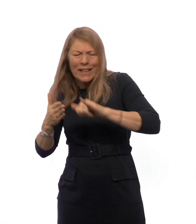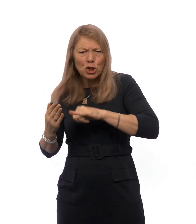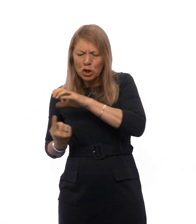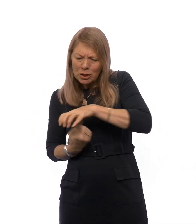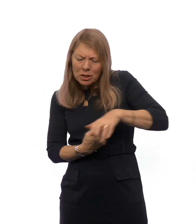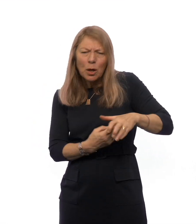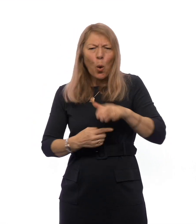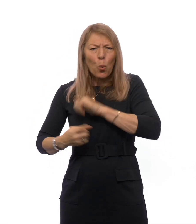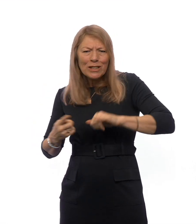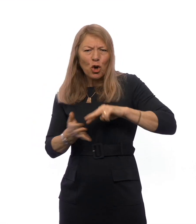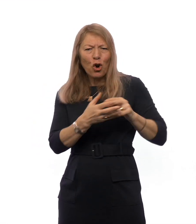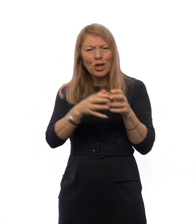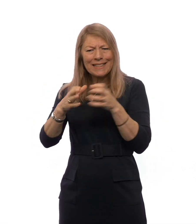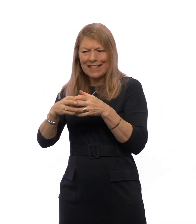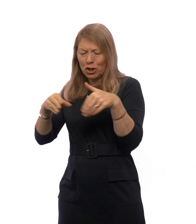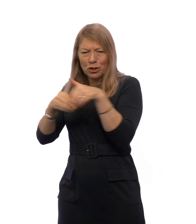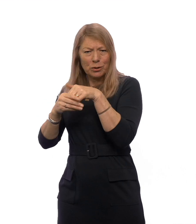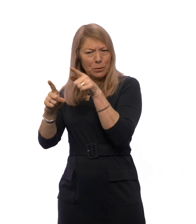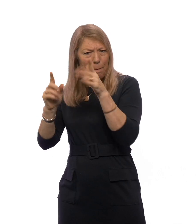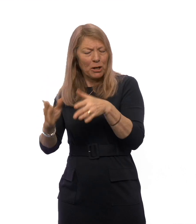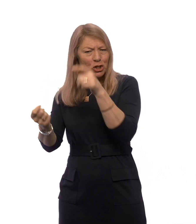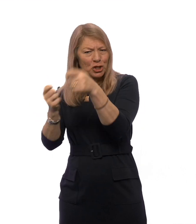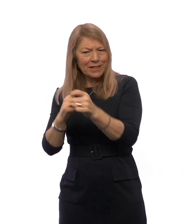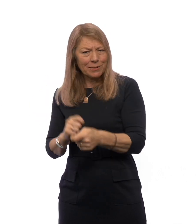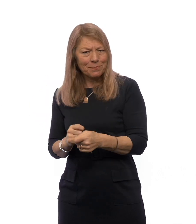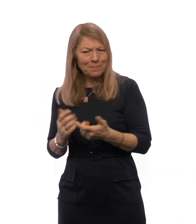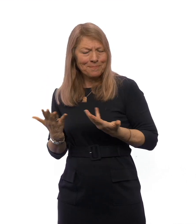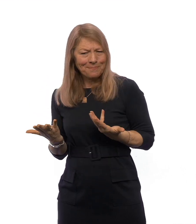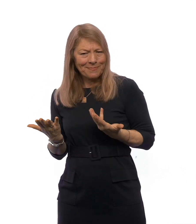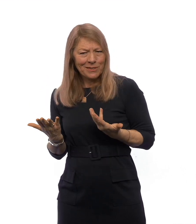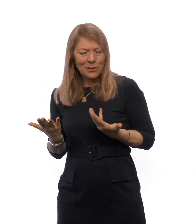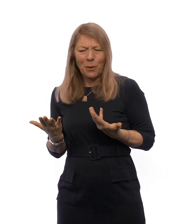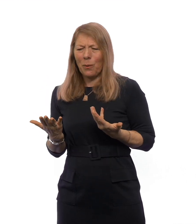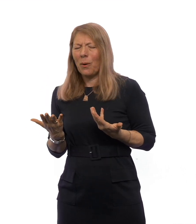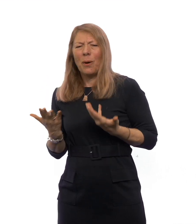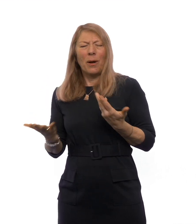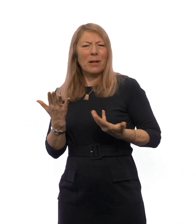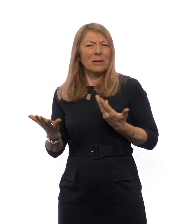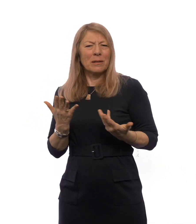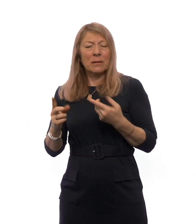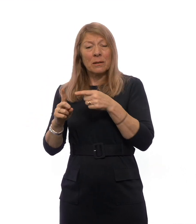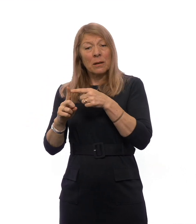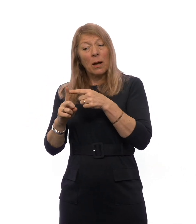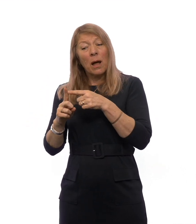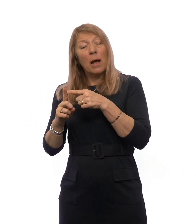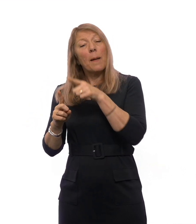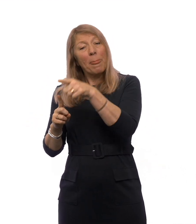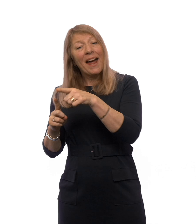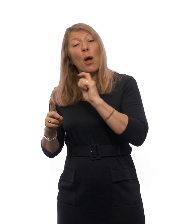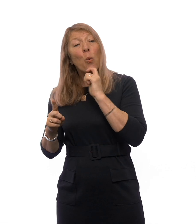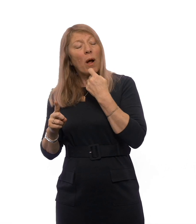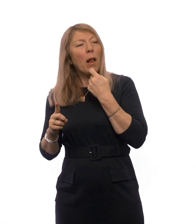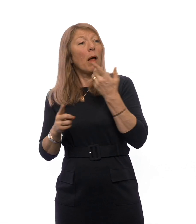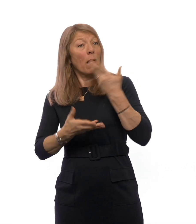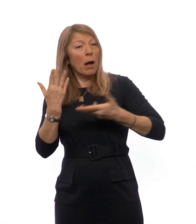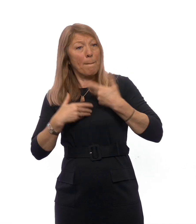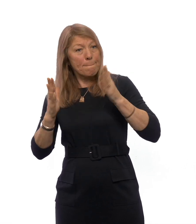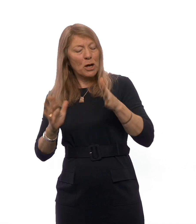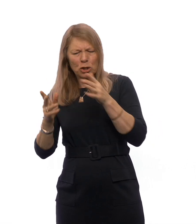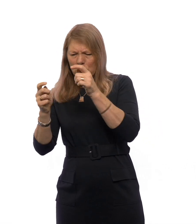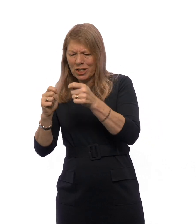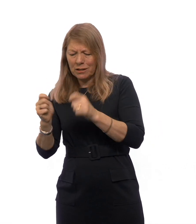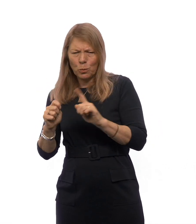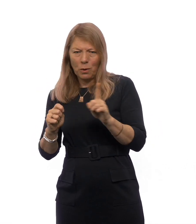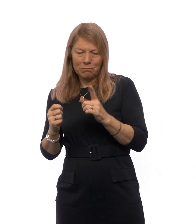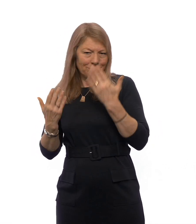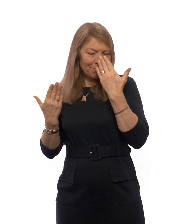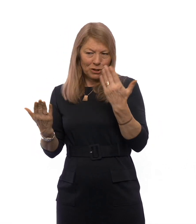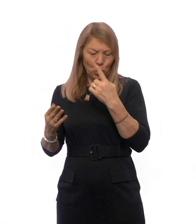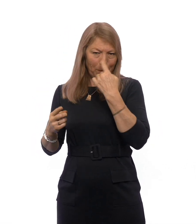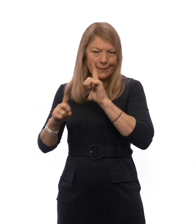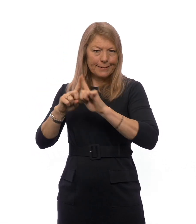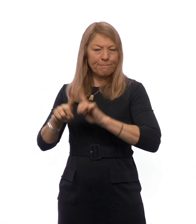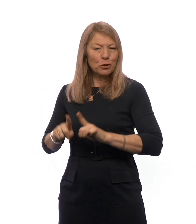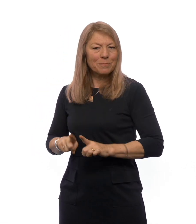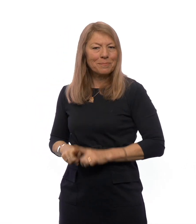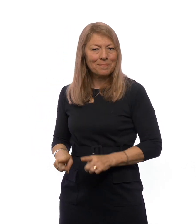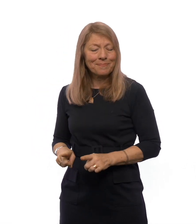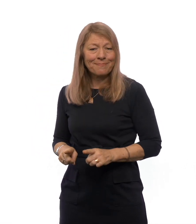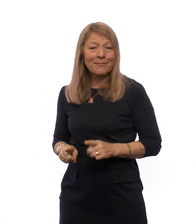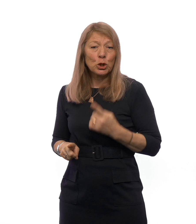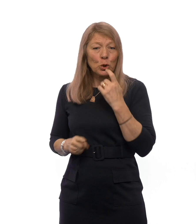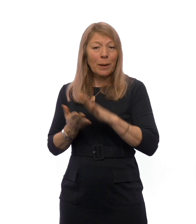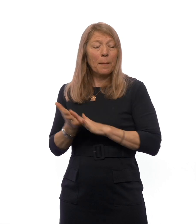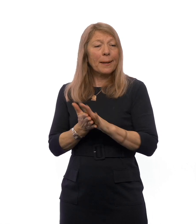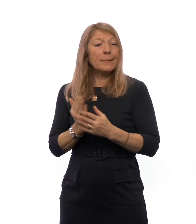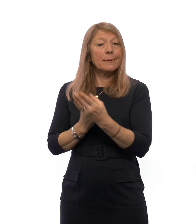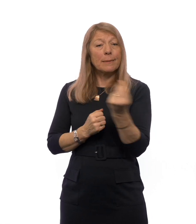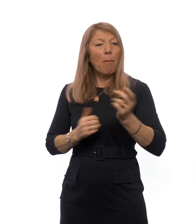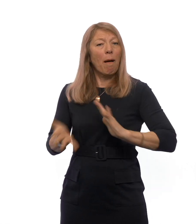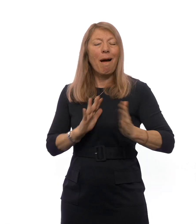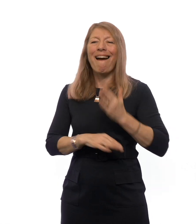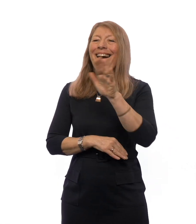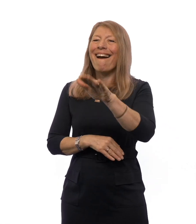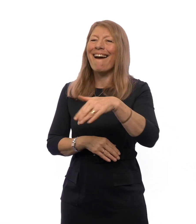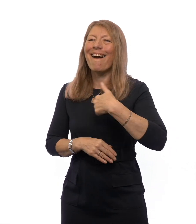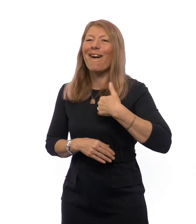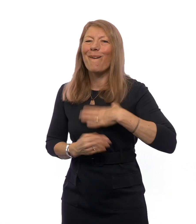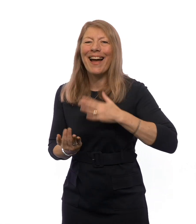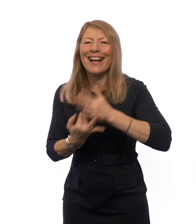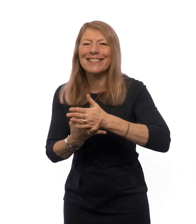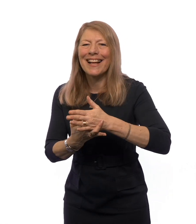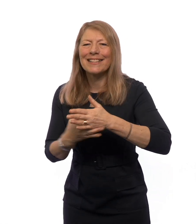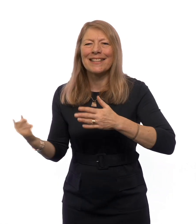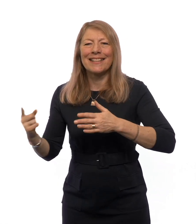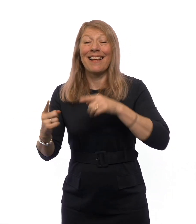their duties under the Act, potentially disadvantaging some BSL and ISL users.